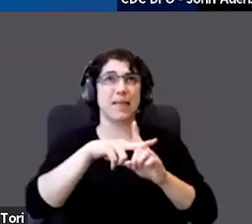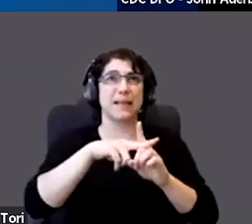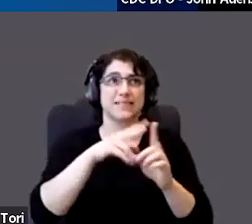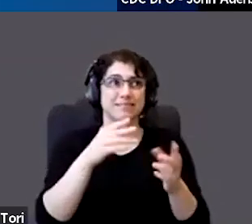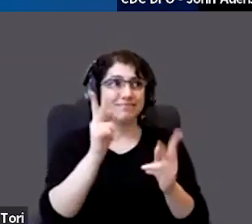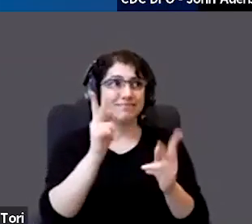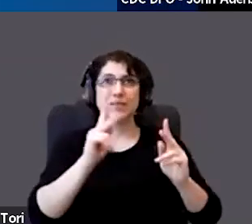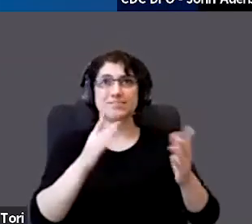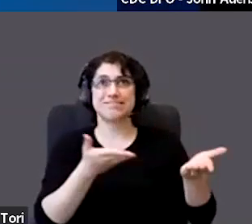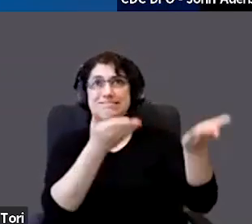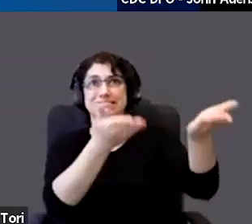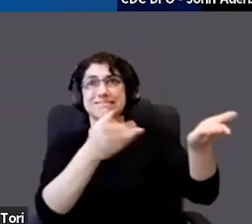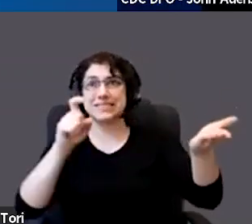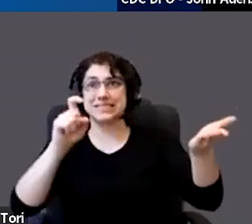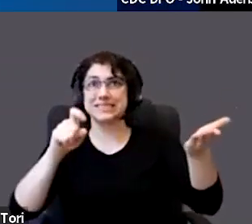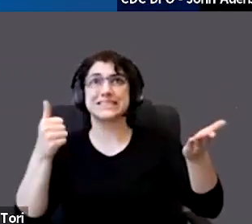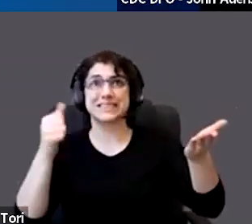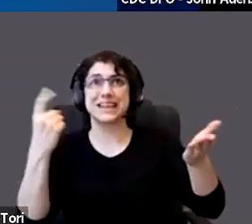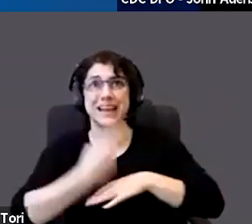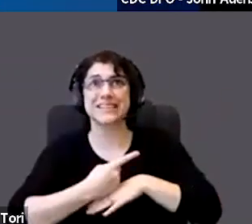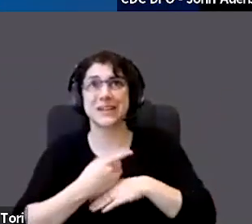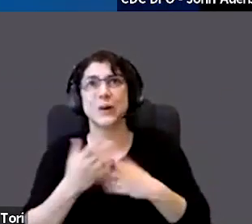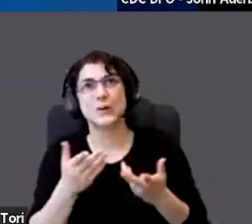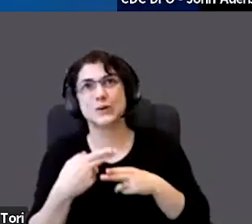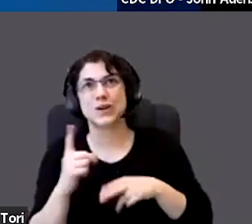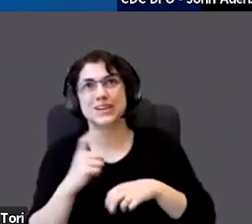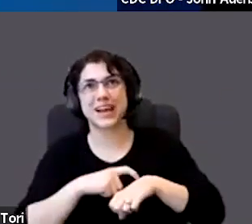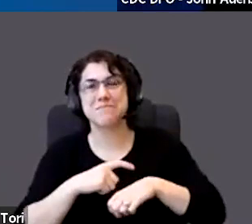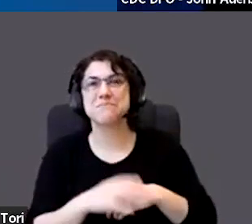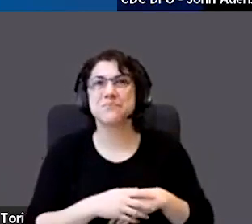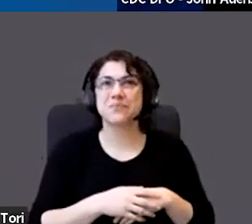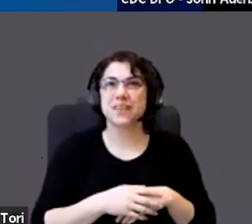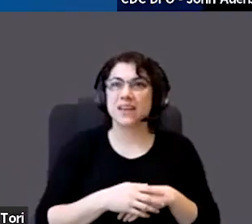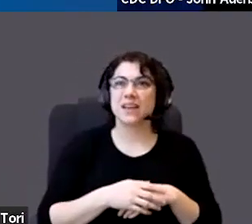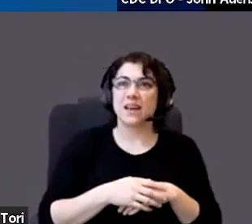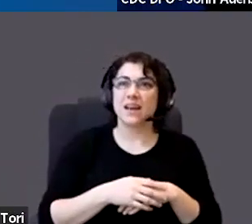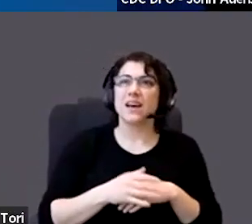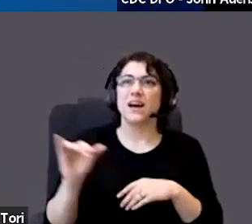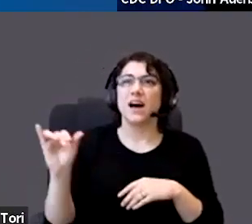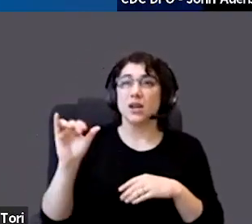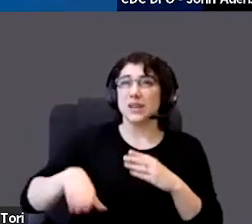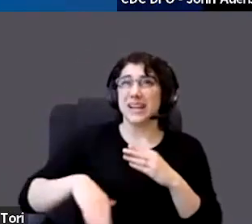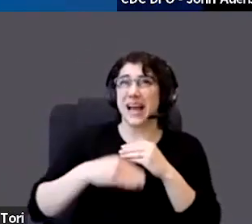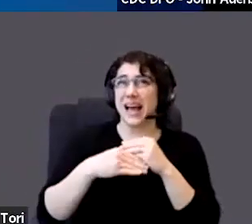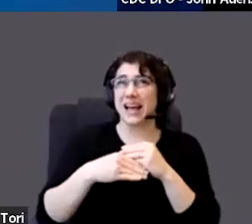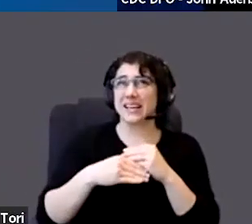Yes, I'll just agree with what Nirav said already. And also and I think we're looking at healthcare systems